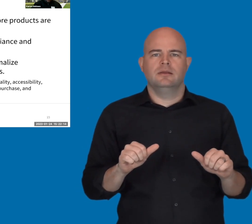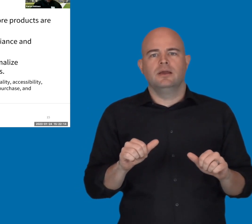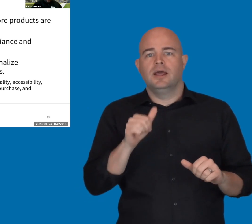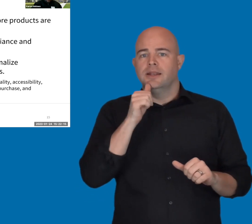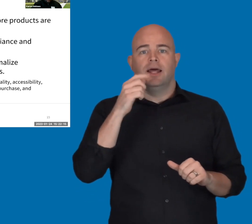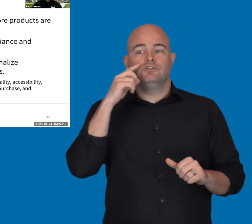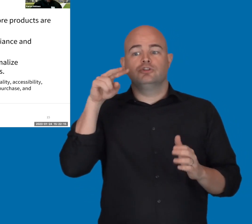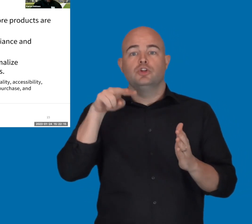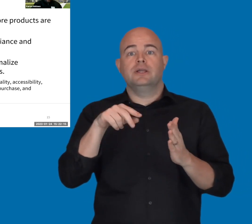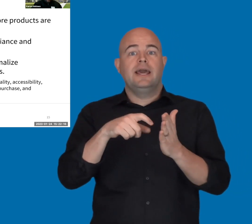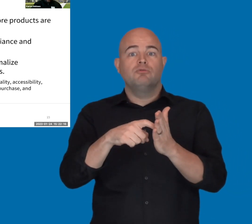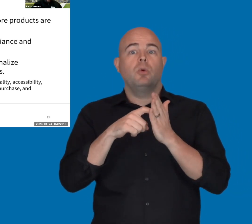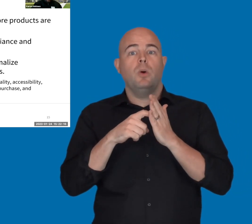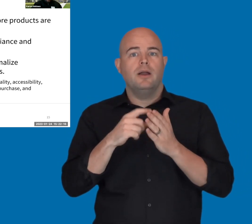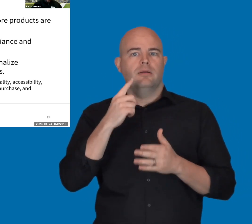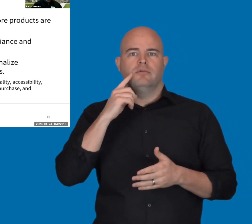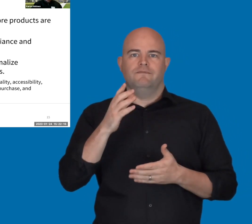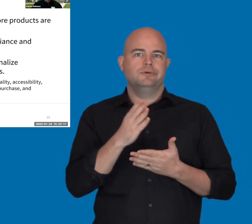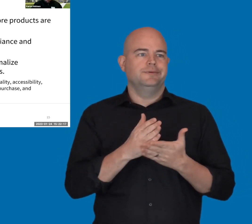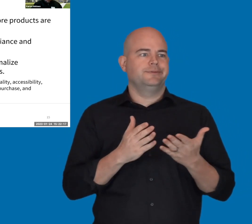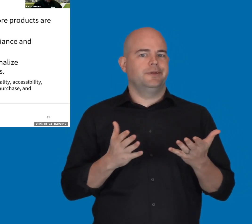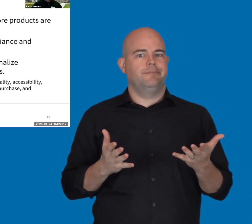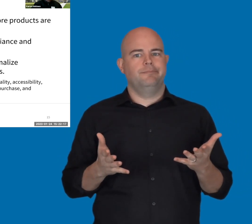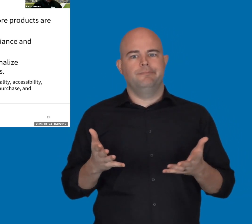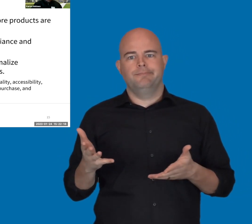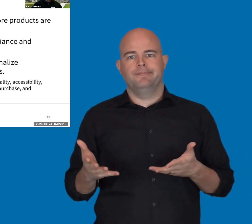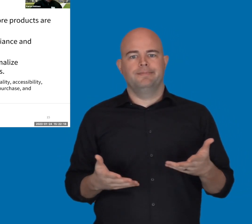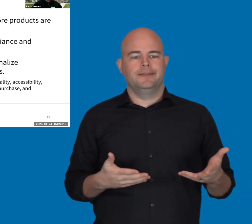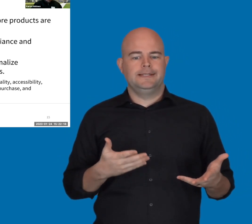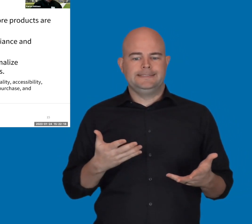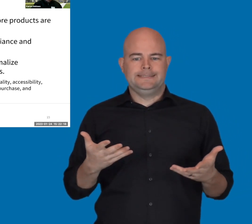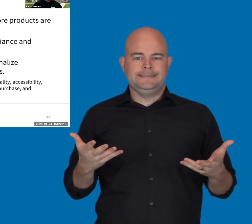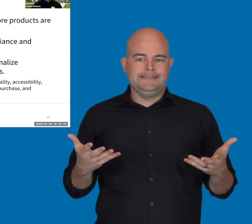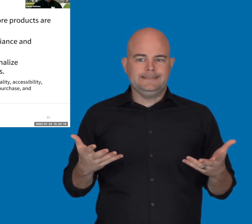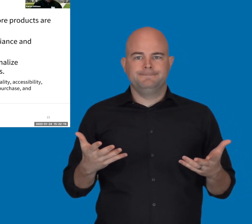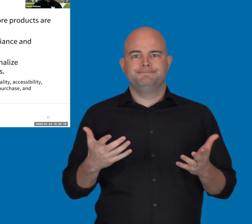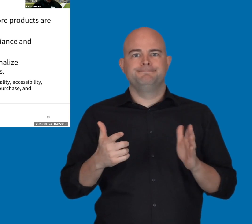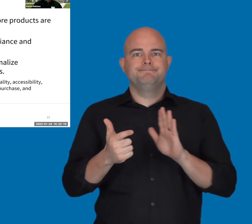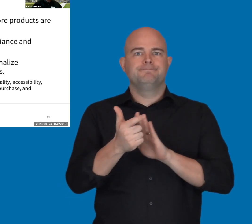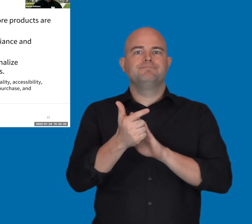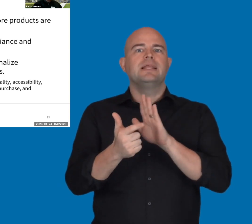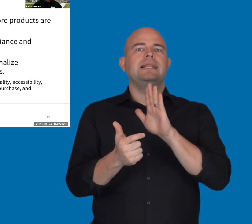than just relying on what I would usually call like second hand knowledge of something like VPAT or something